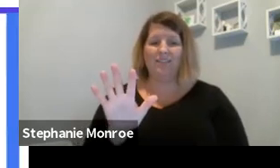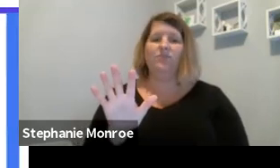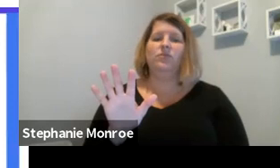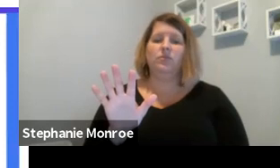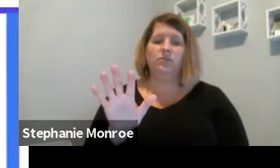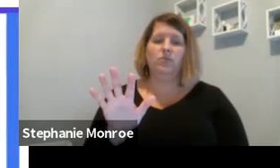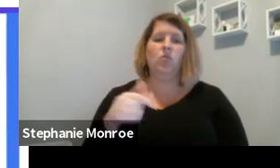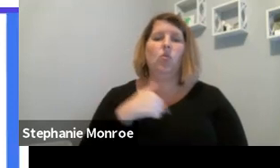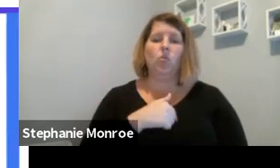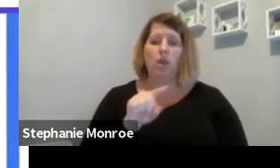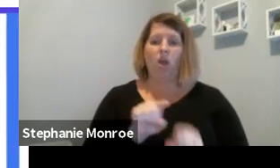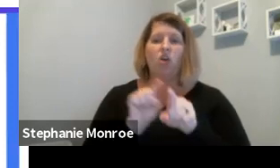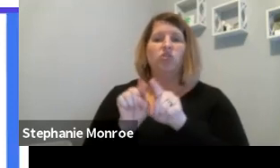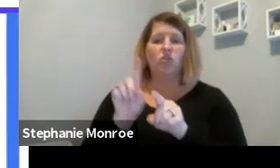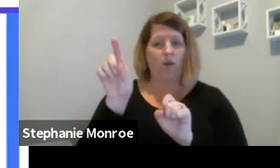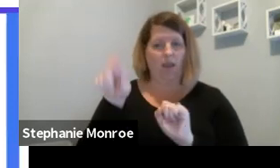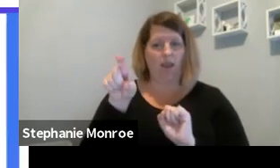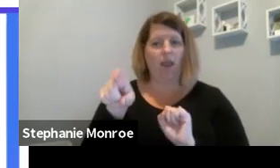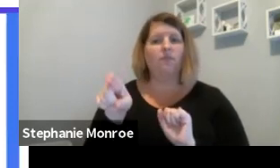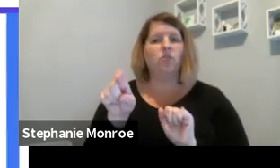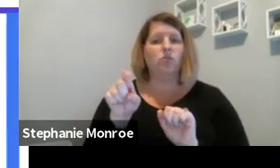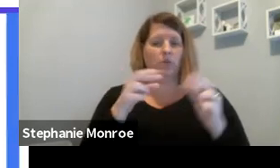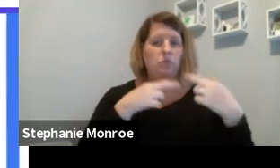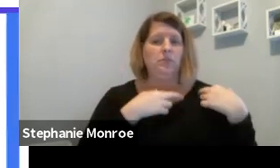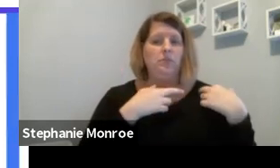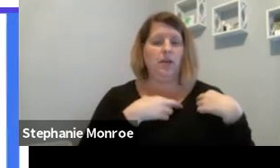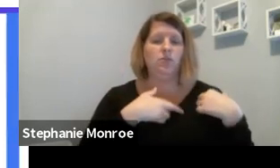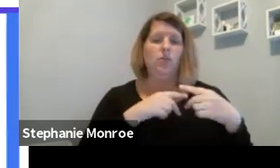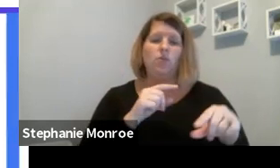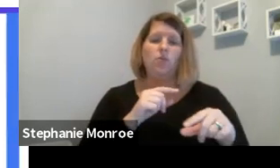where we also have to be responsible for providing